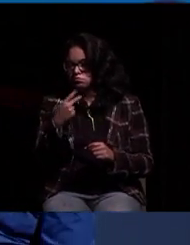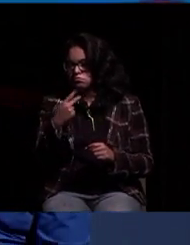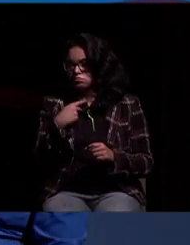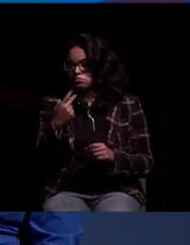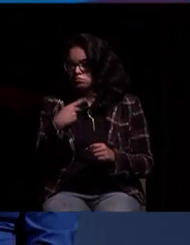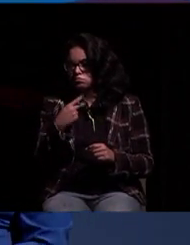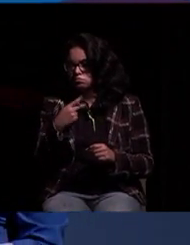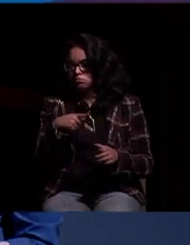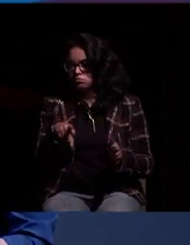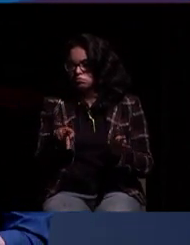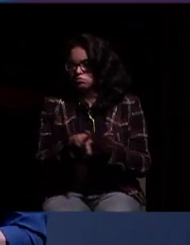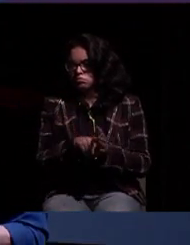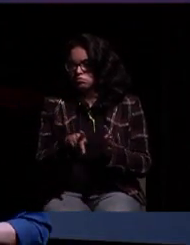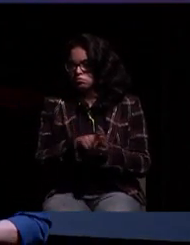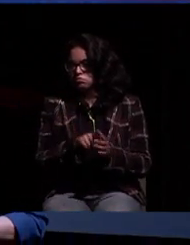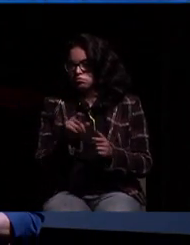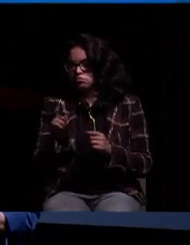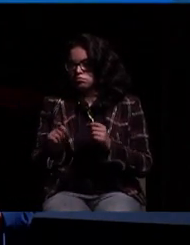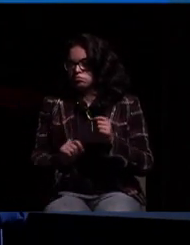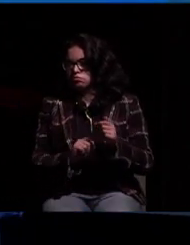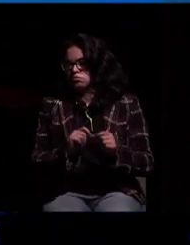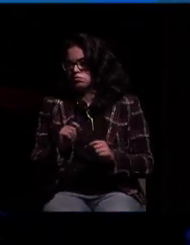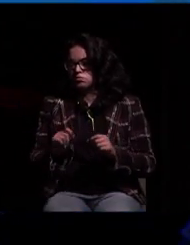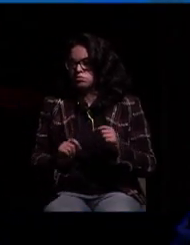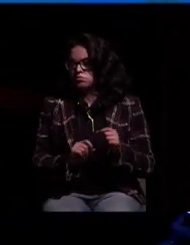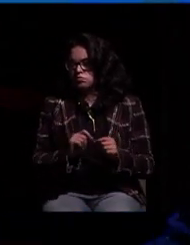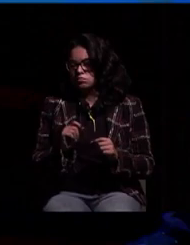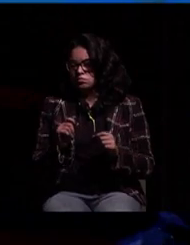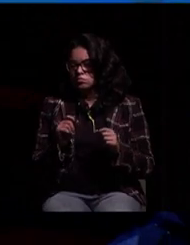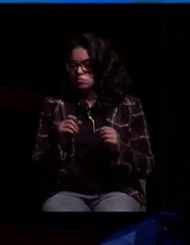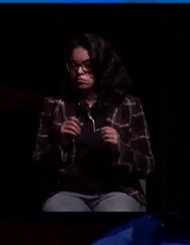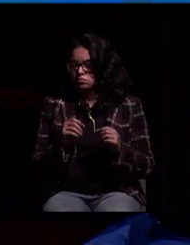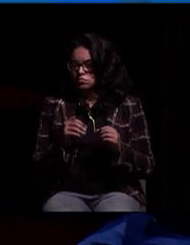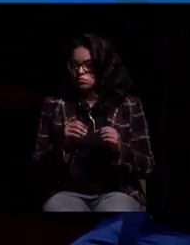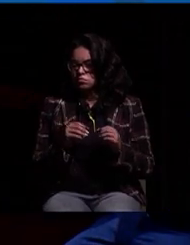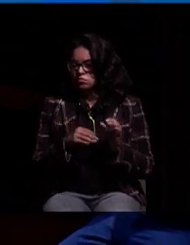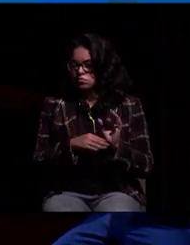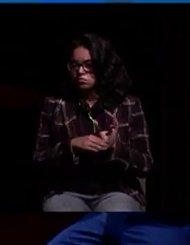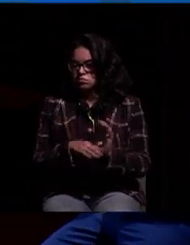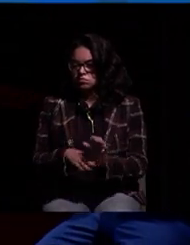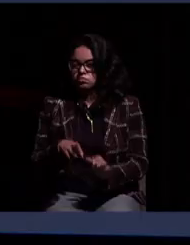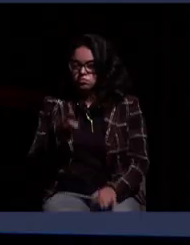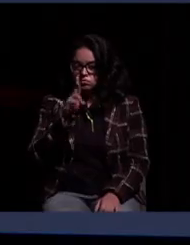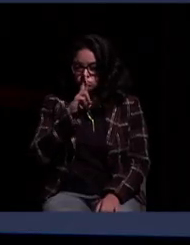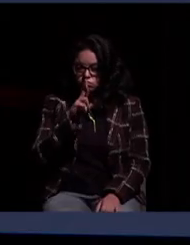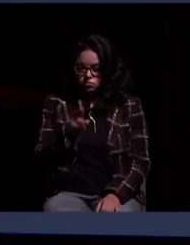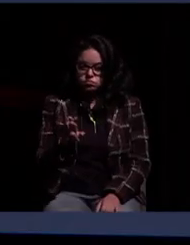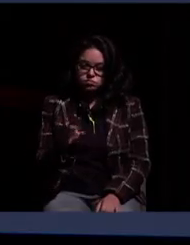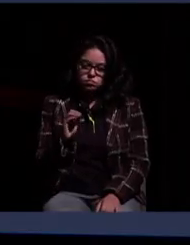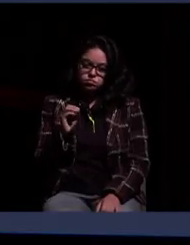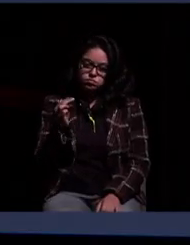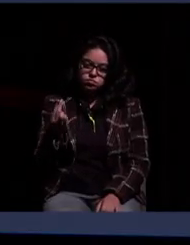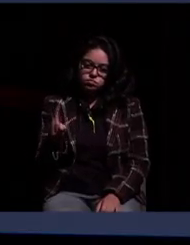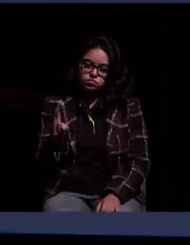for what can turn into good or bad results.